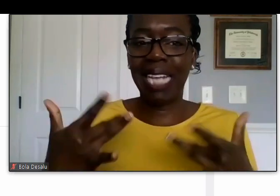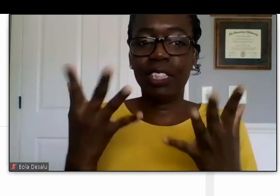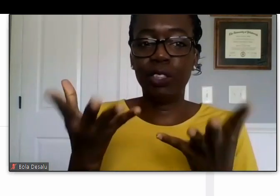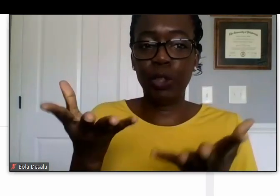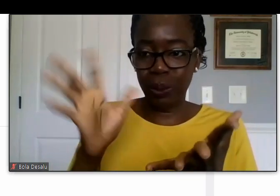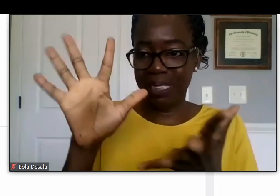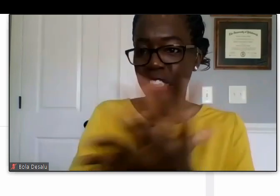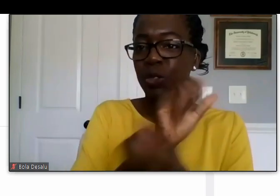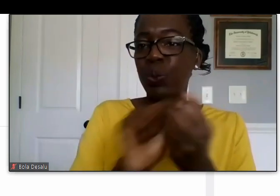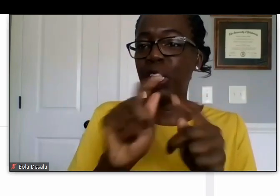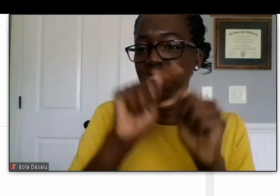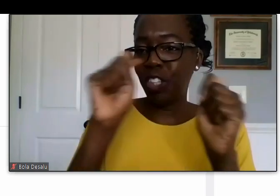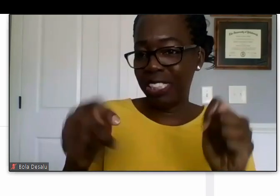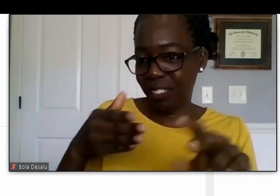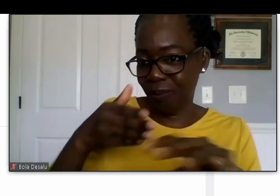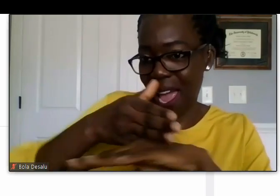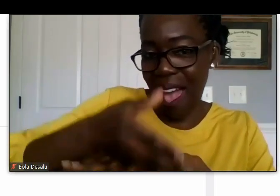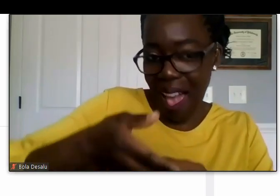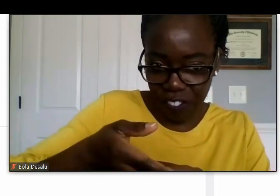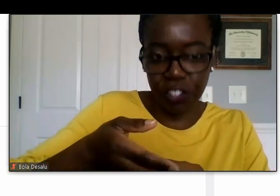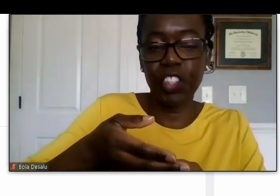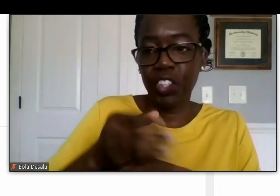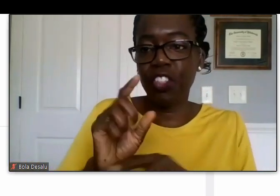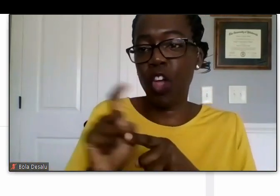confidential information that is shared in the meeting